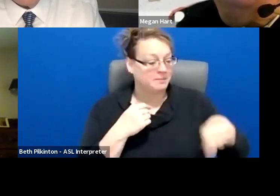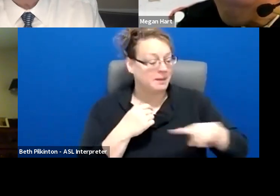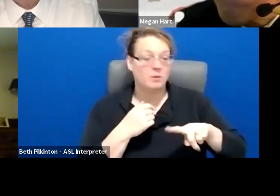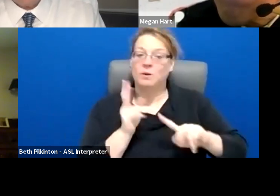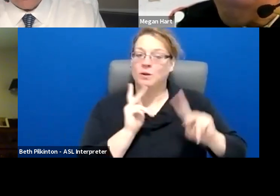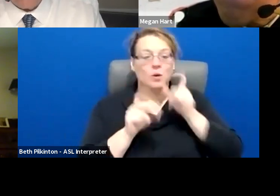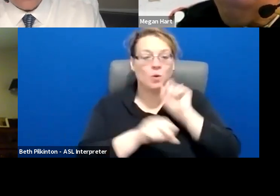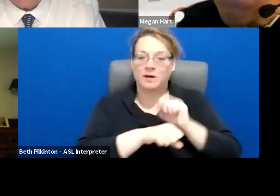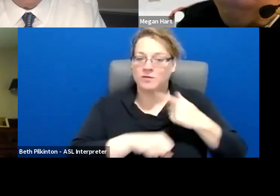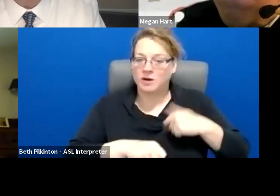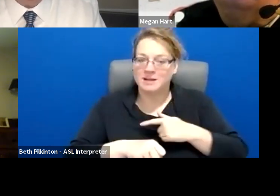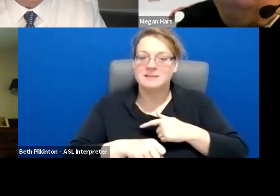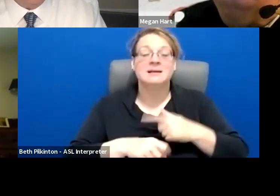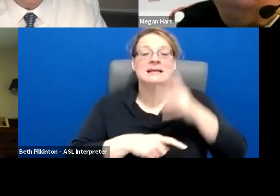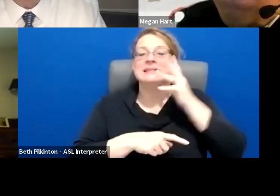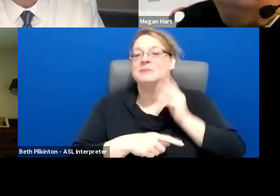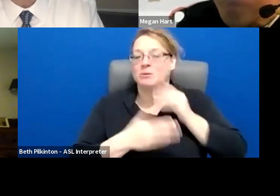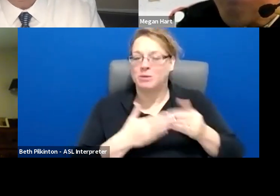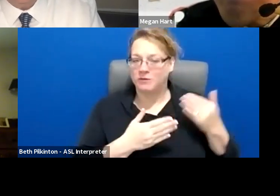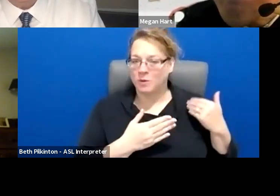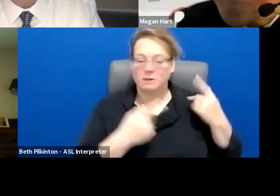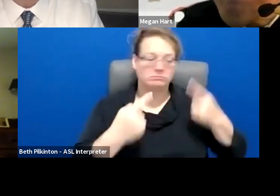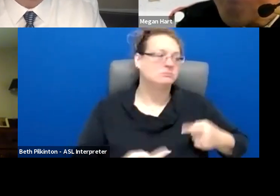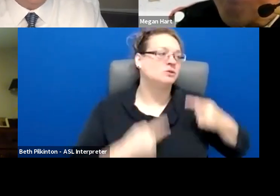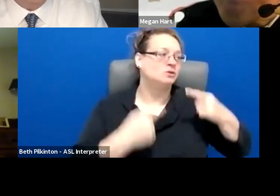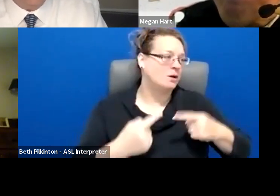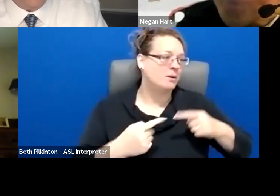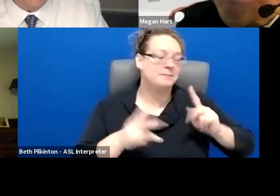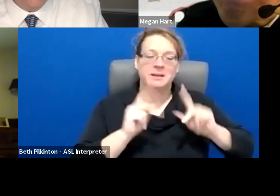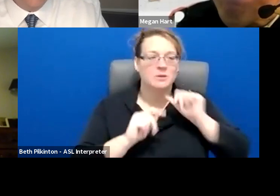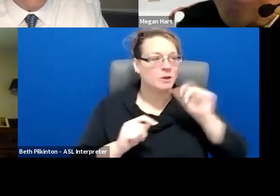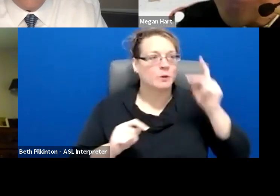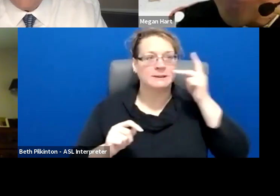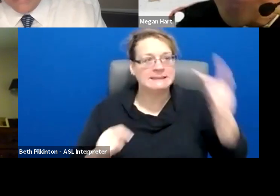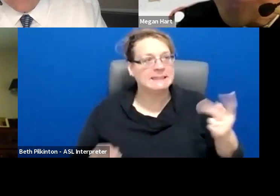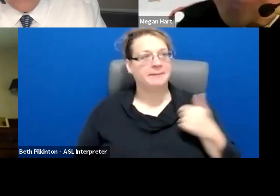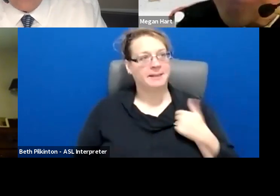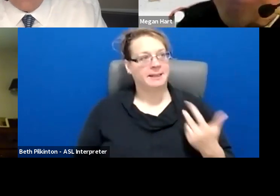Most of those people would rather not have free medical but be employed.